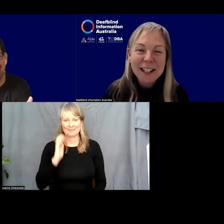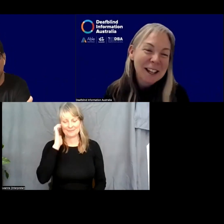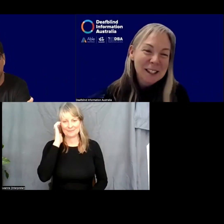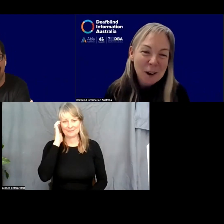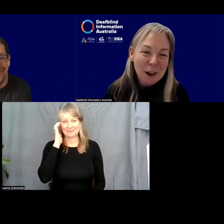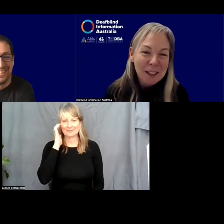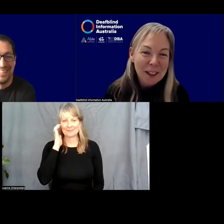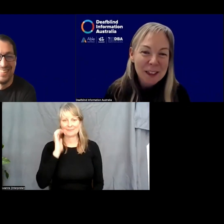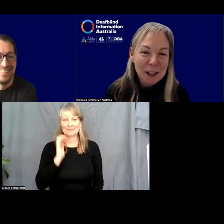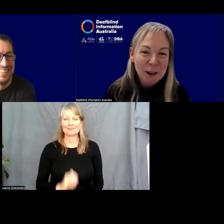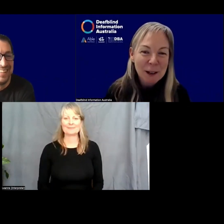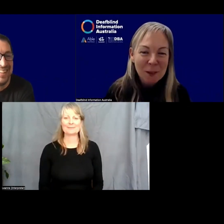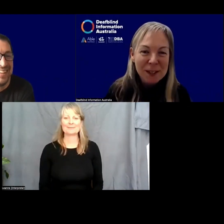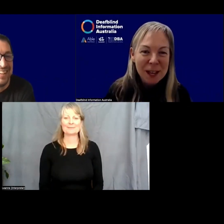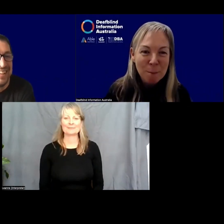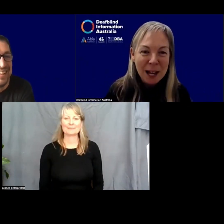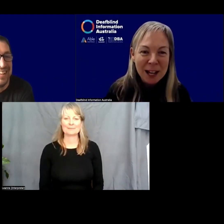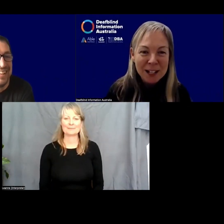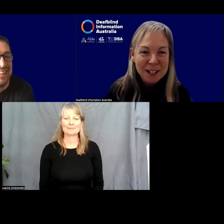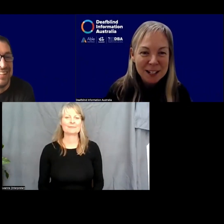So I think we are on the same page.